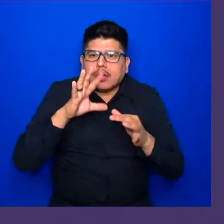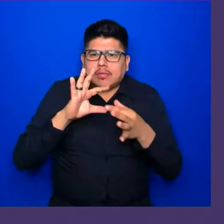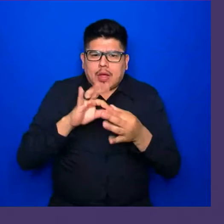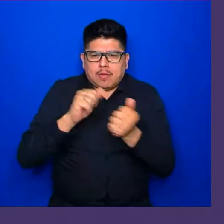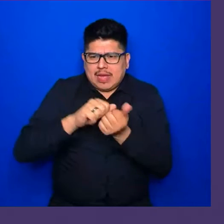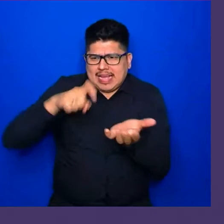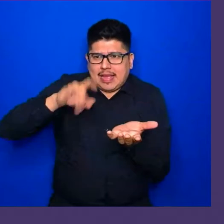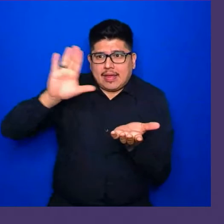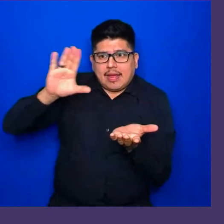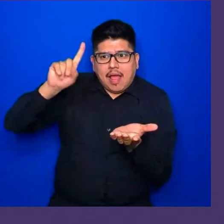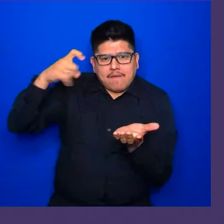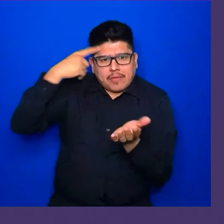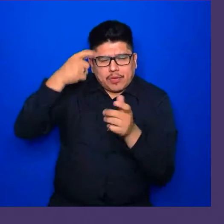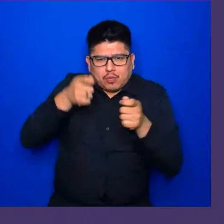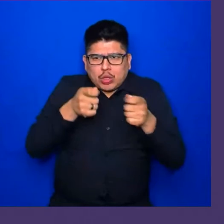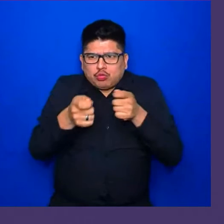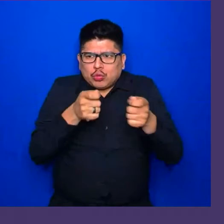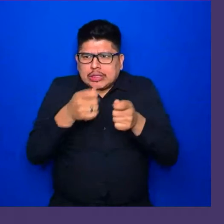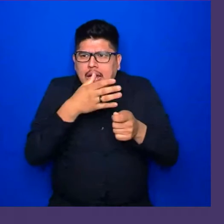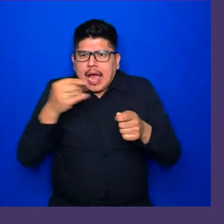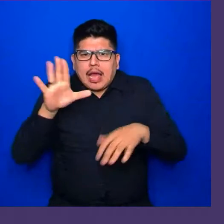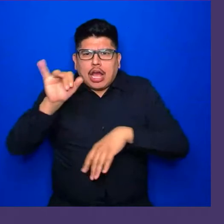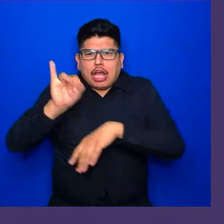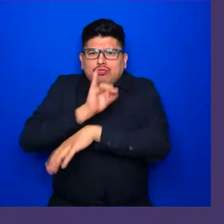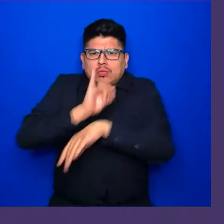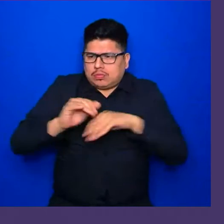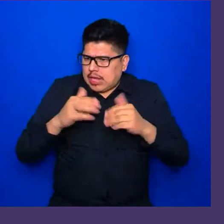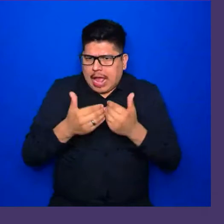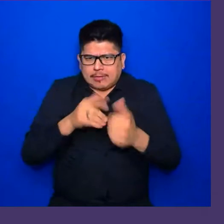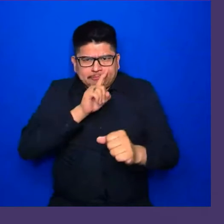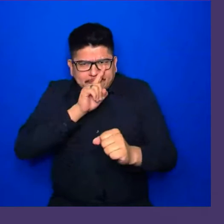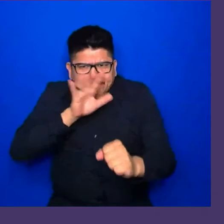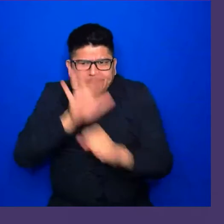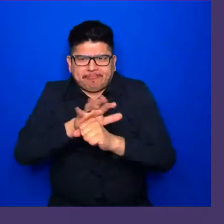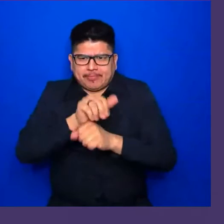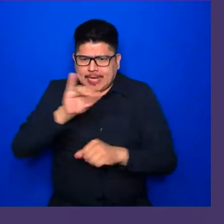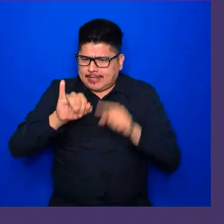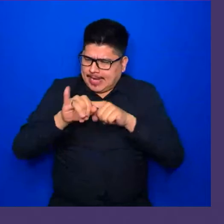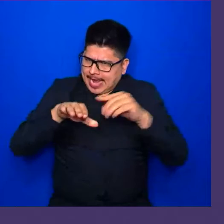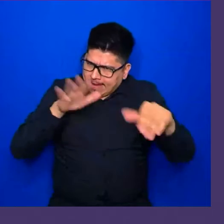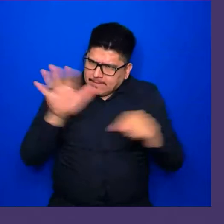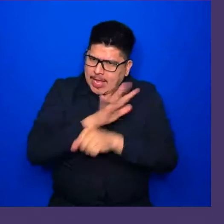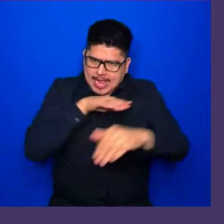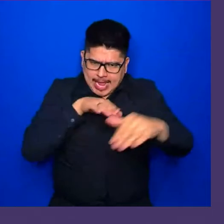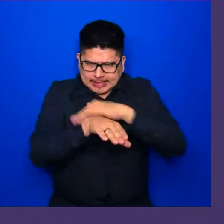can do to ensure that AI is accessible and front-and-center in those discussions.